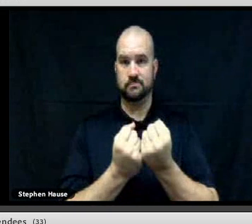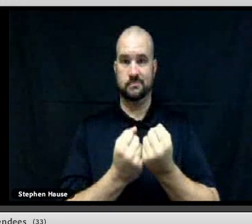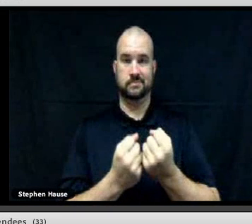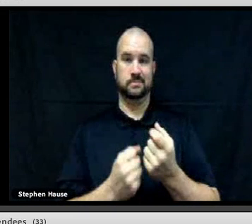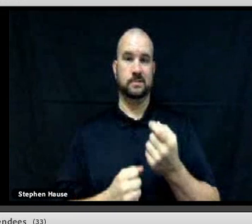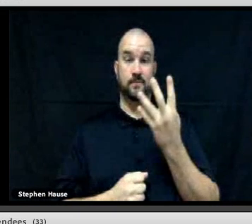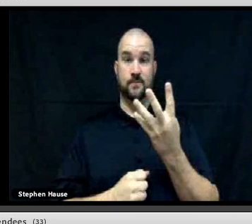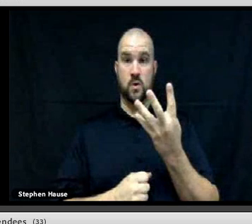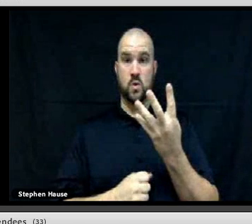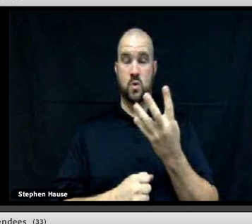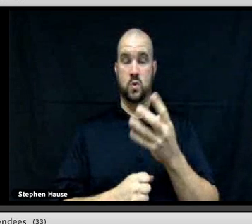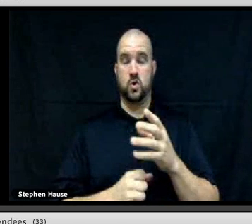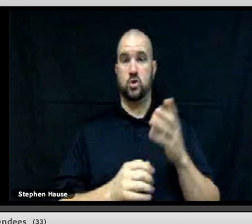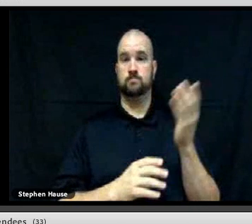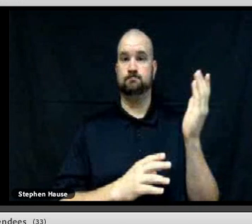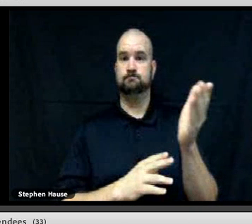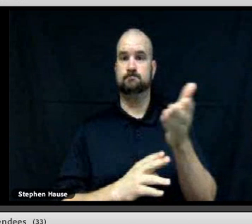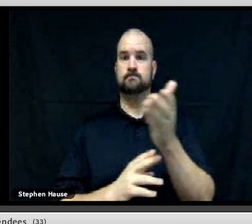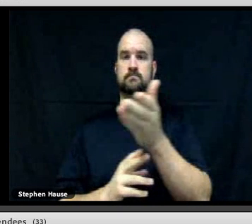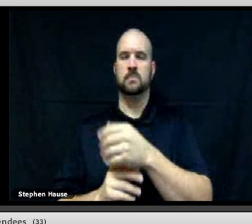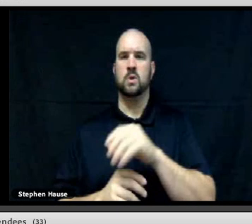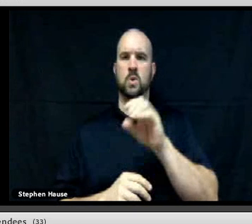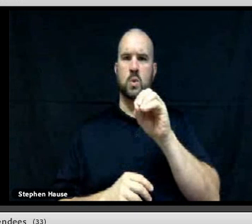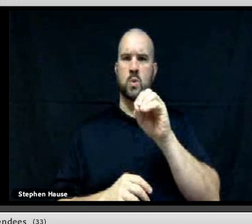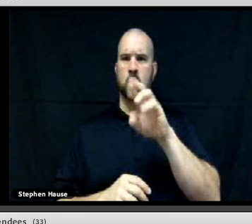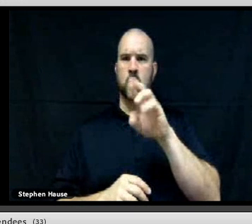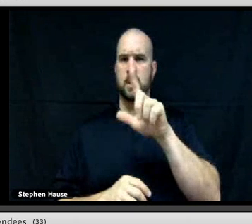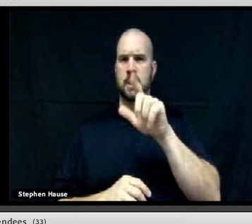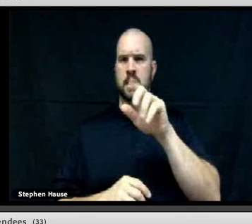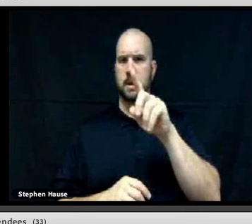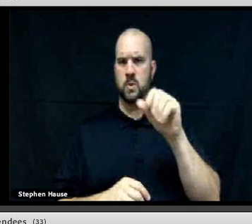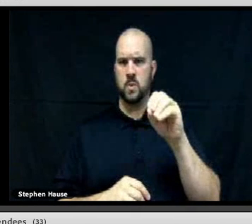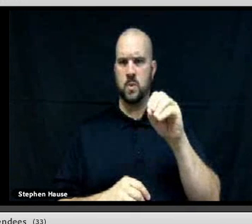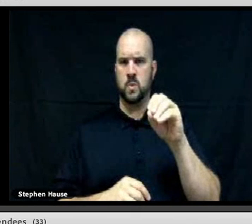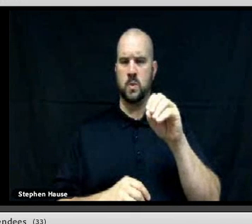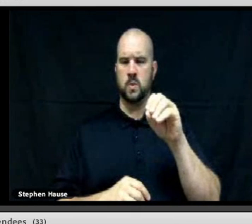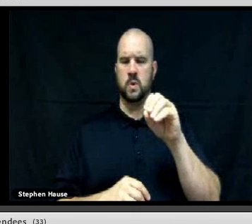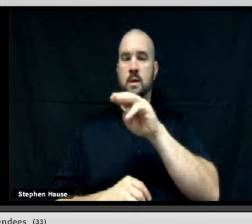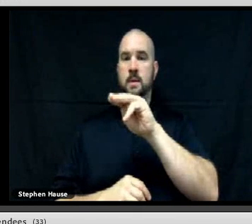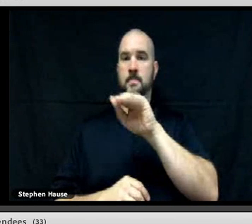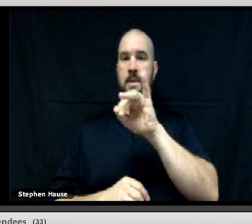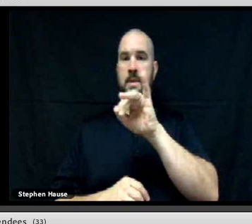Miami, Fort Myers, and Tallahassee. And we're hoping to do a couple more this year,